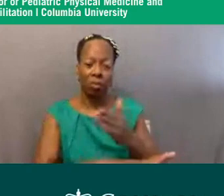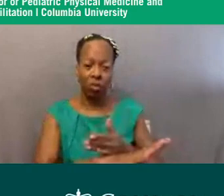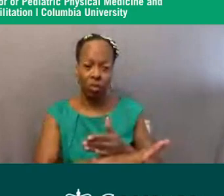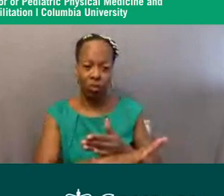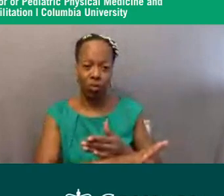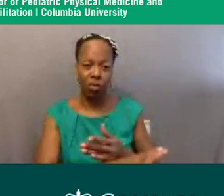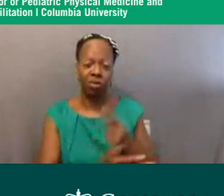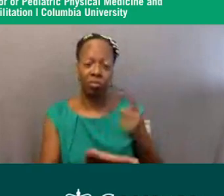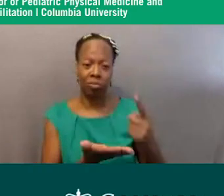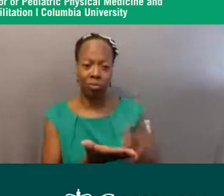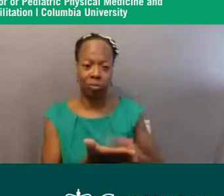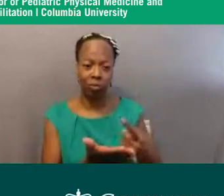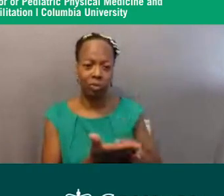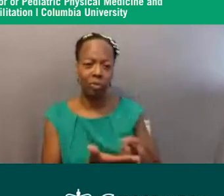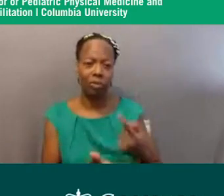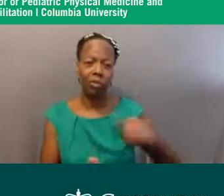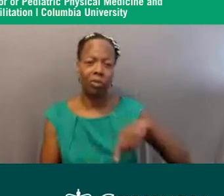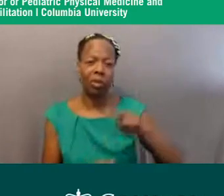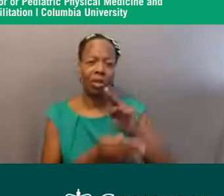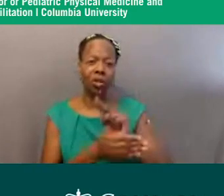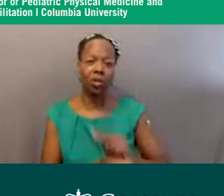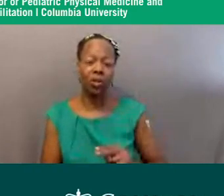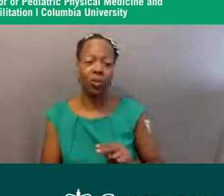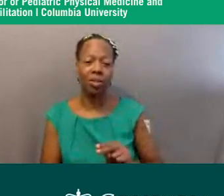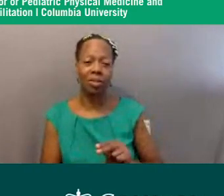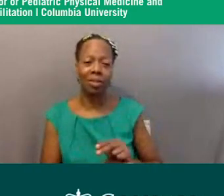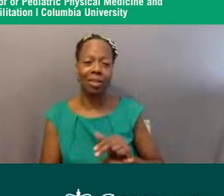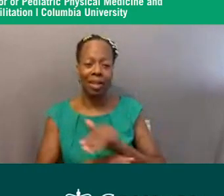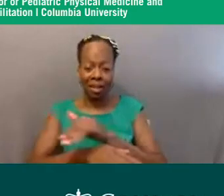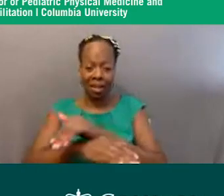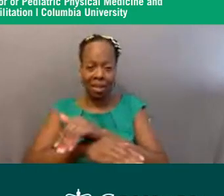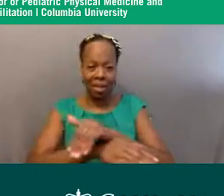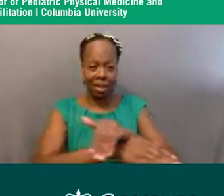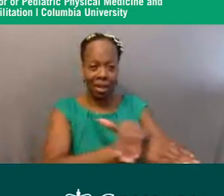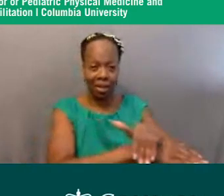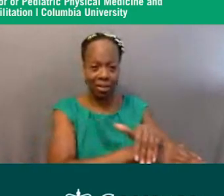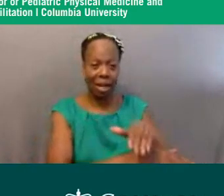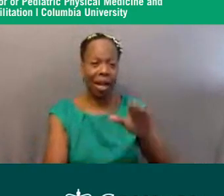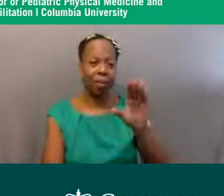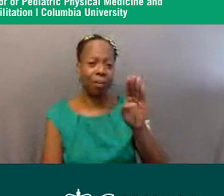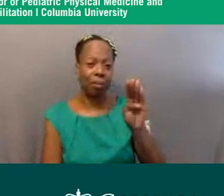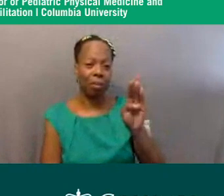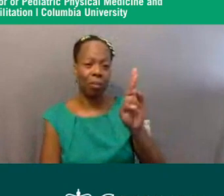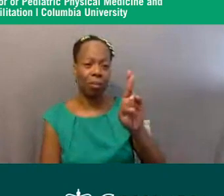Sometimes we do nighttime braces or during the day, our patient can freely move around.